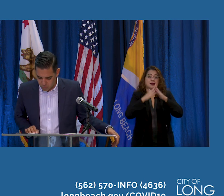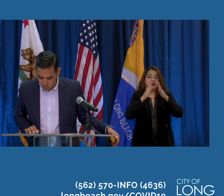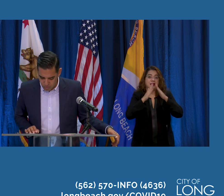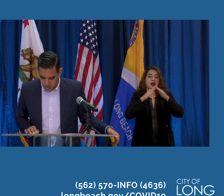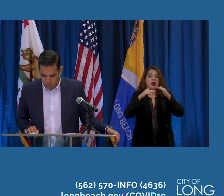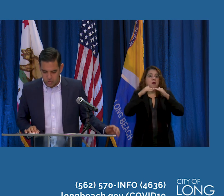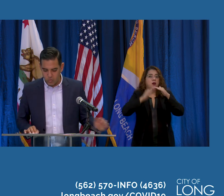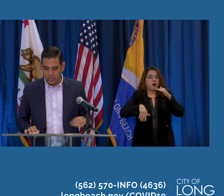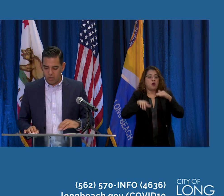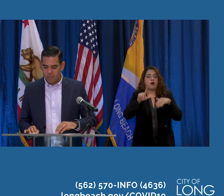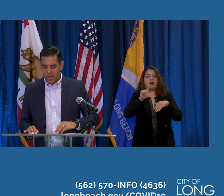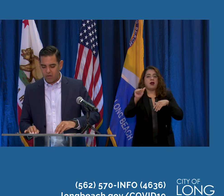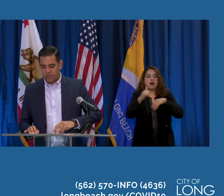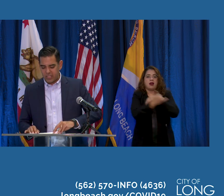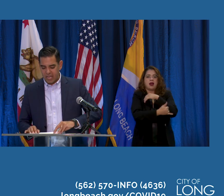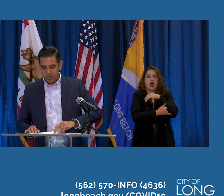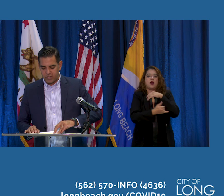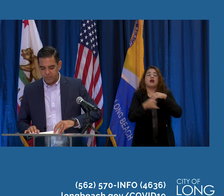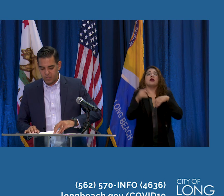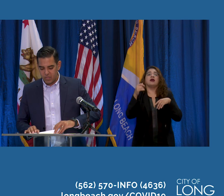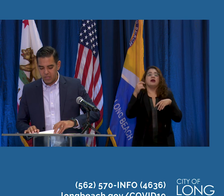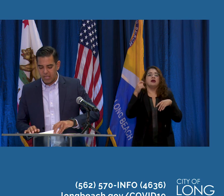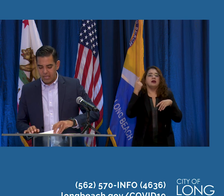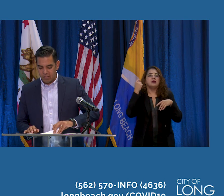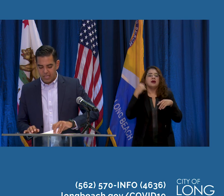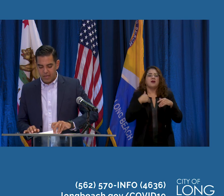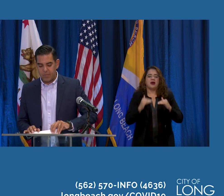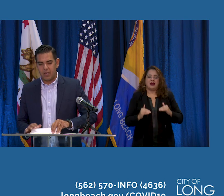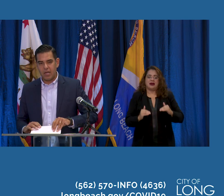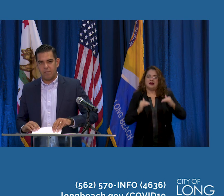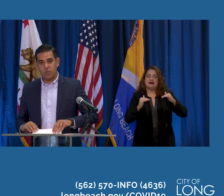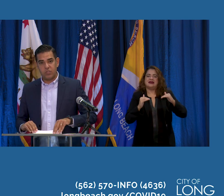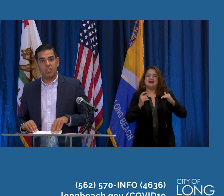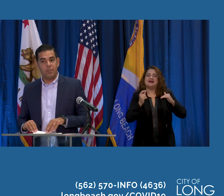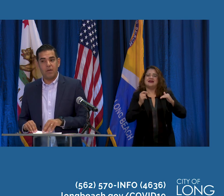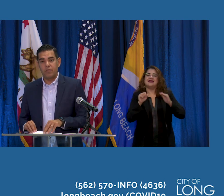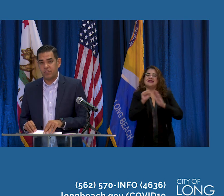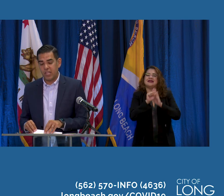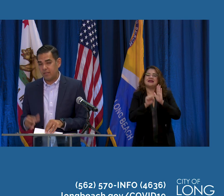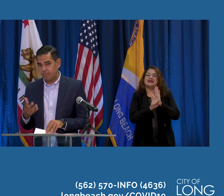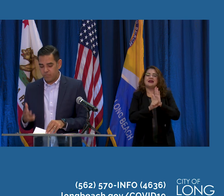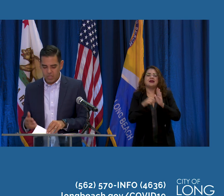So we're doing a little bit better than the county and L.A but we're still above the state